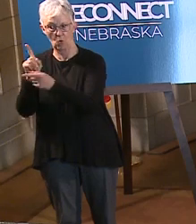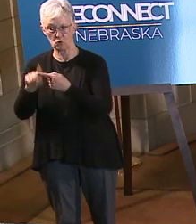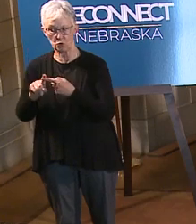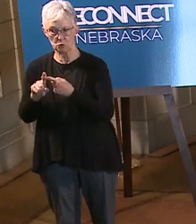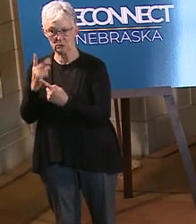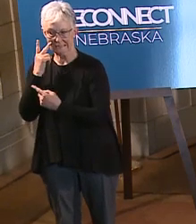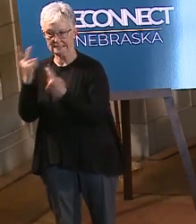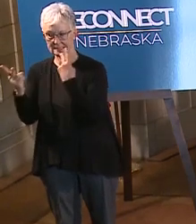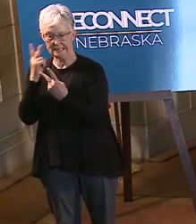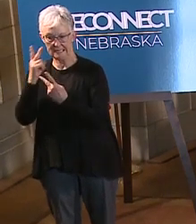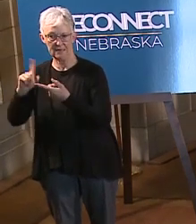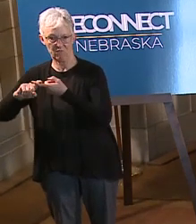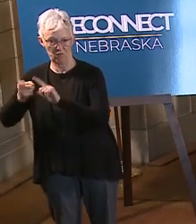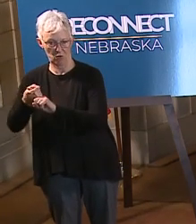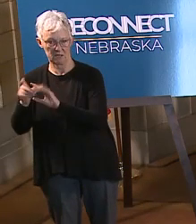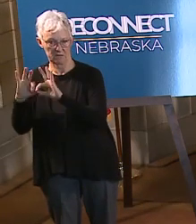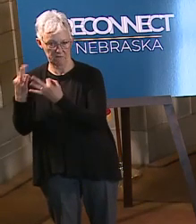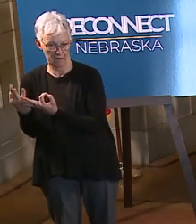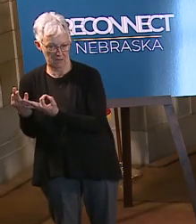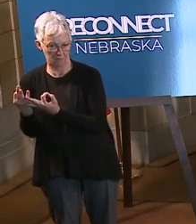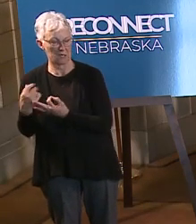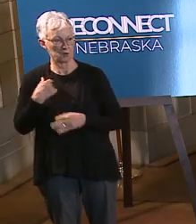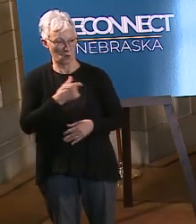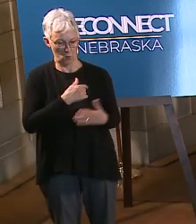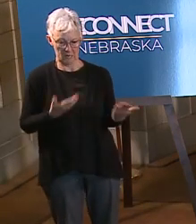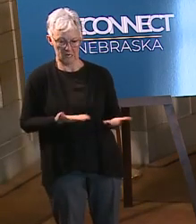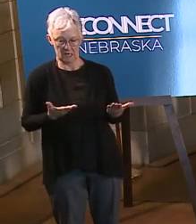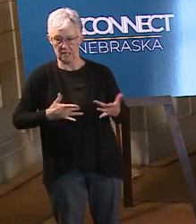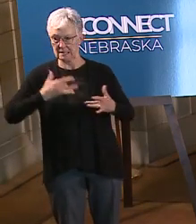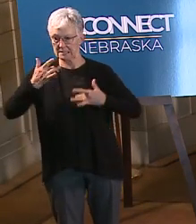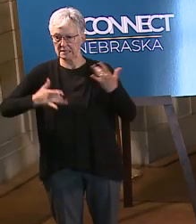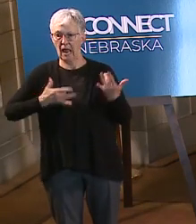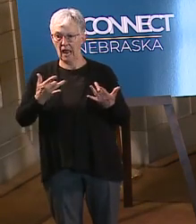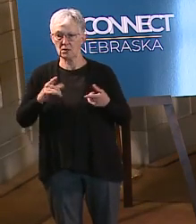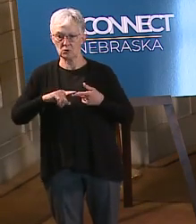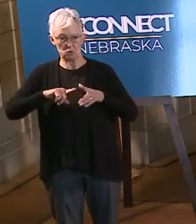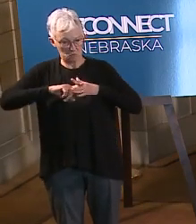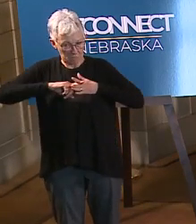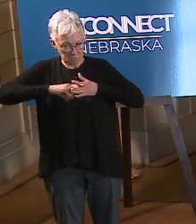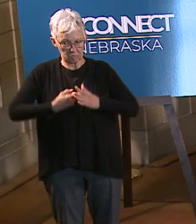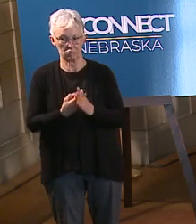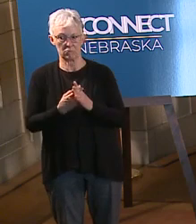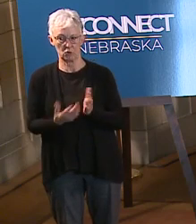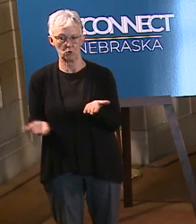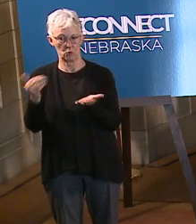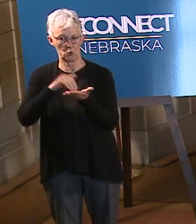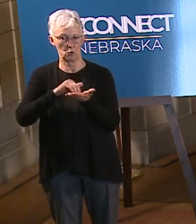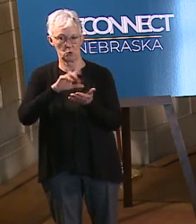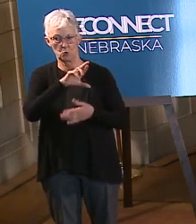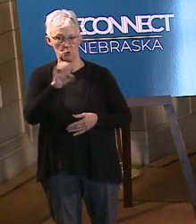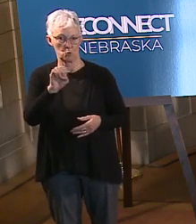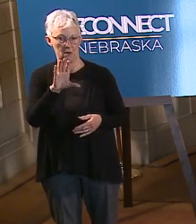OR THEY TRAVEL TO GO SEE FRIENDS AND FAMILY. SO ON BEHALF OF THE TOURISM